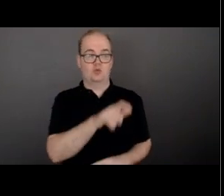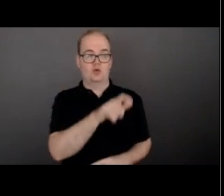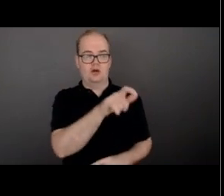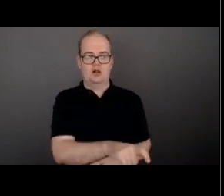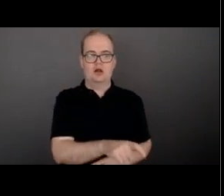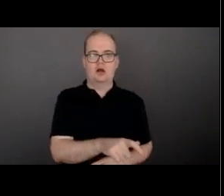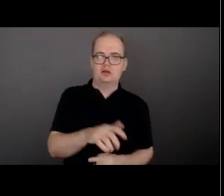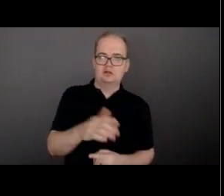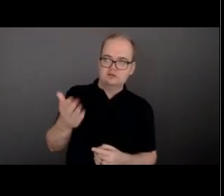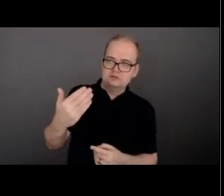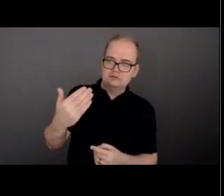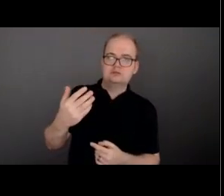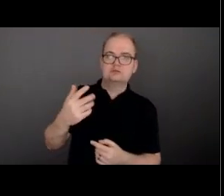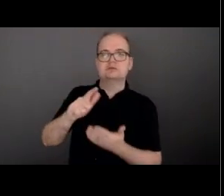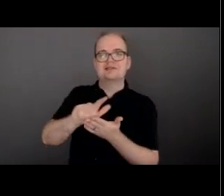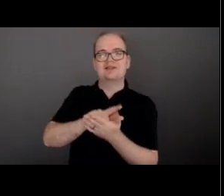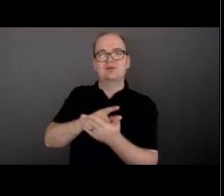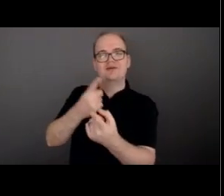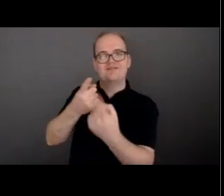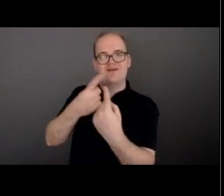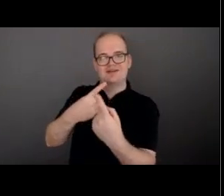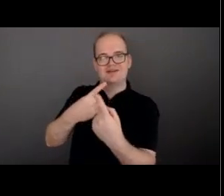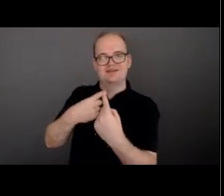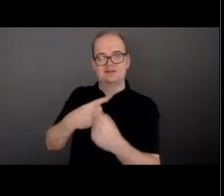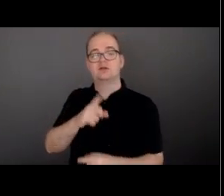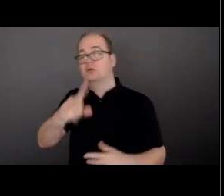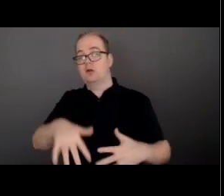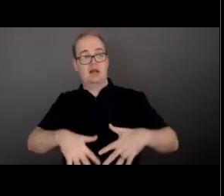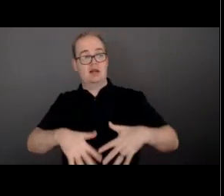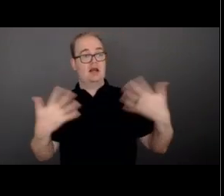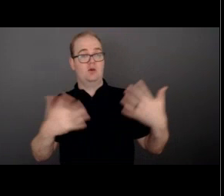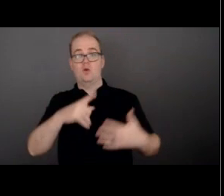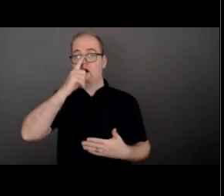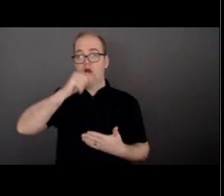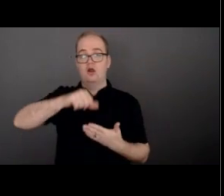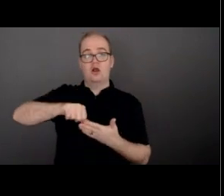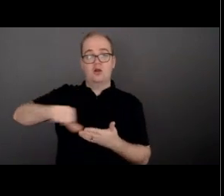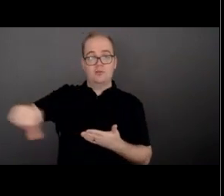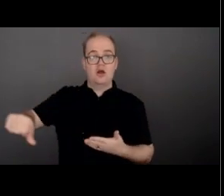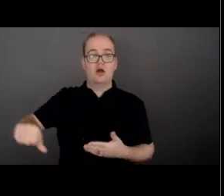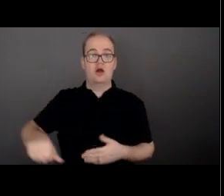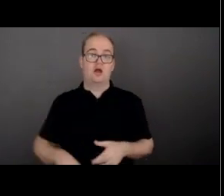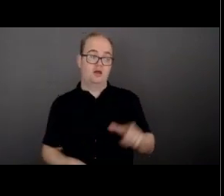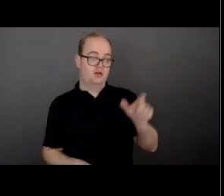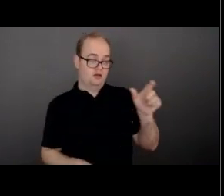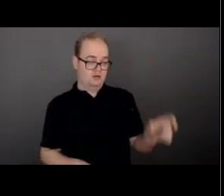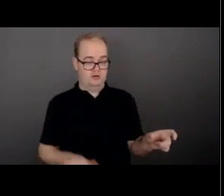But certainly anyone can apply if they are an applicant or respondent to vary a DVO and